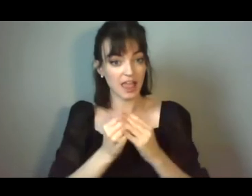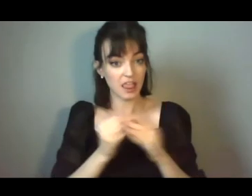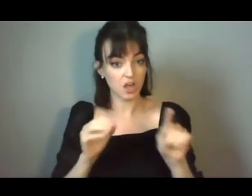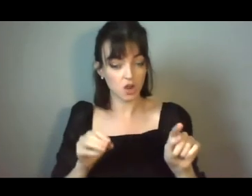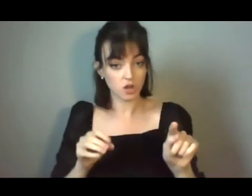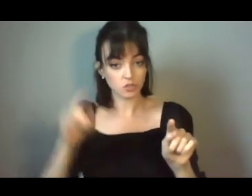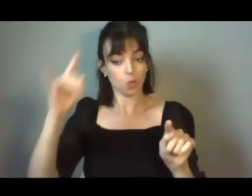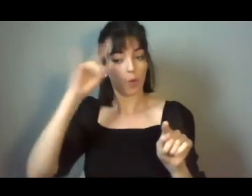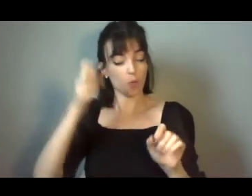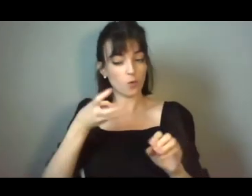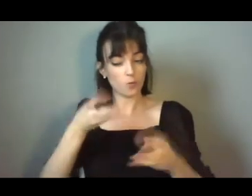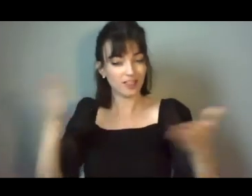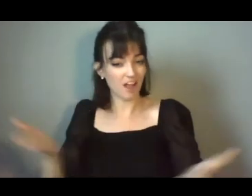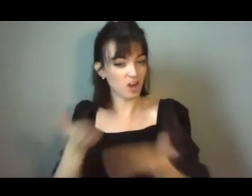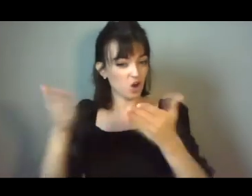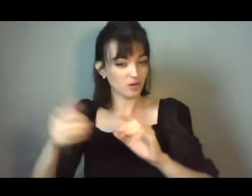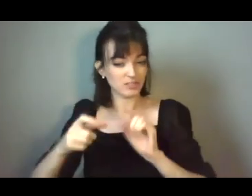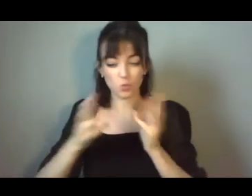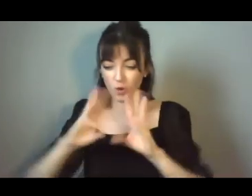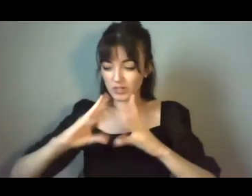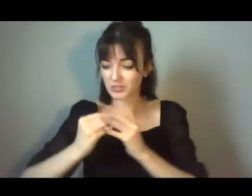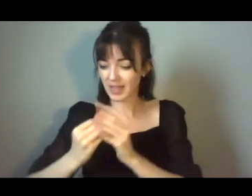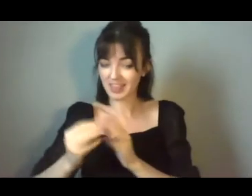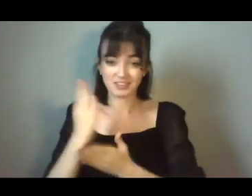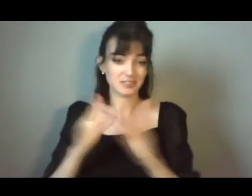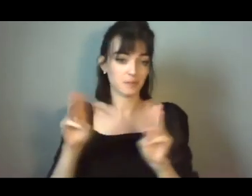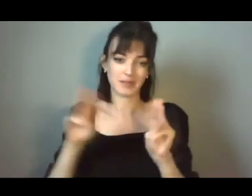co operation. If they really aren't co operating, I suppose we could think what to do after that.